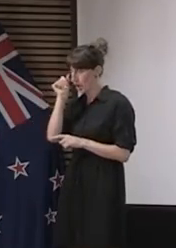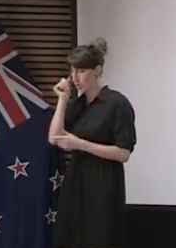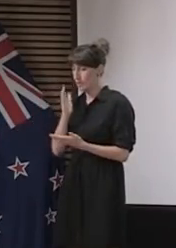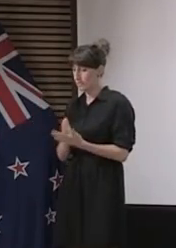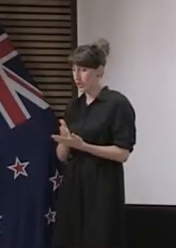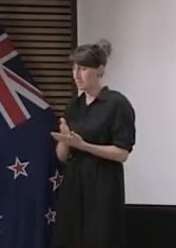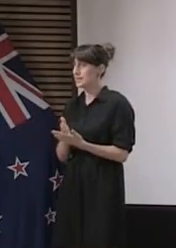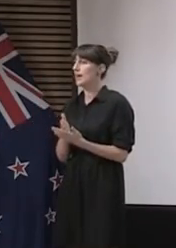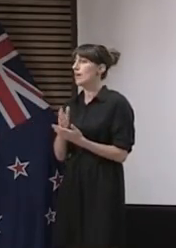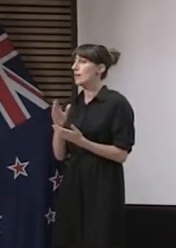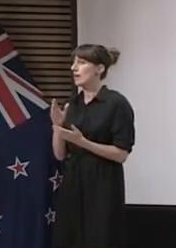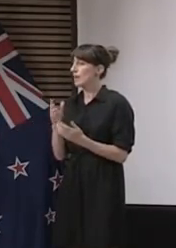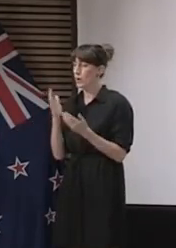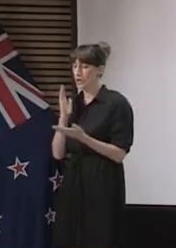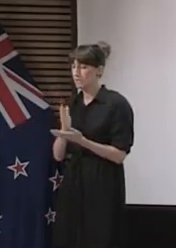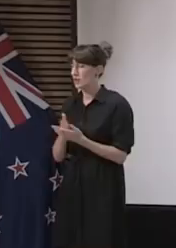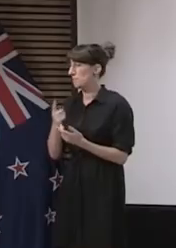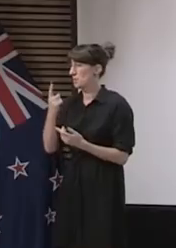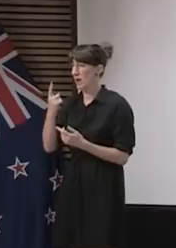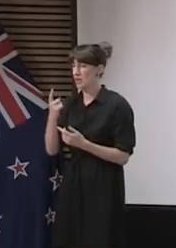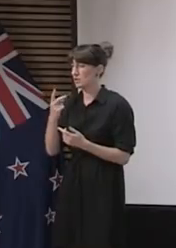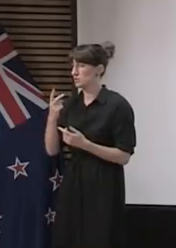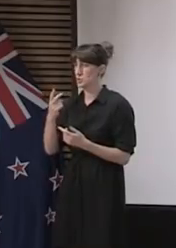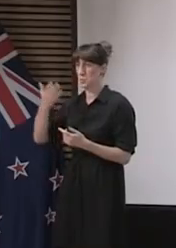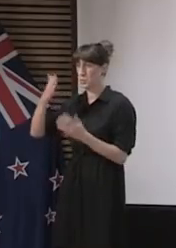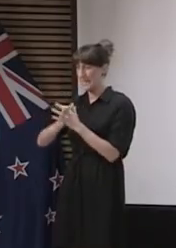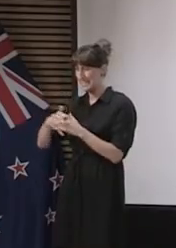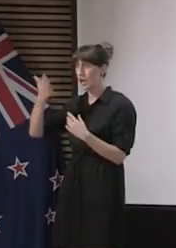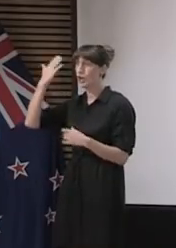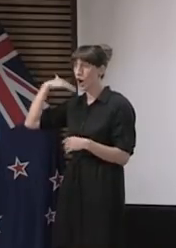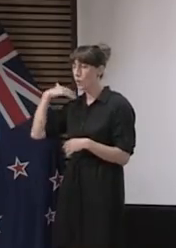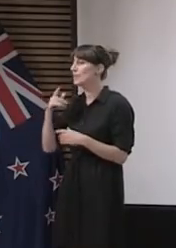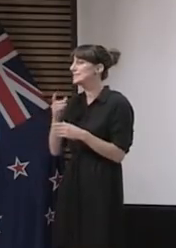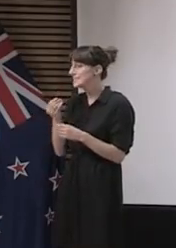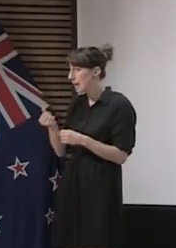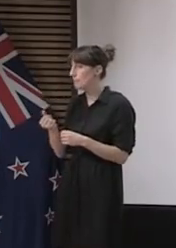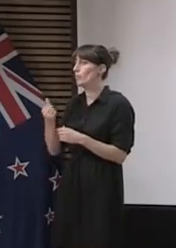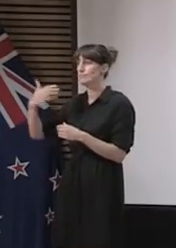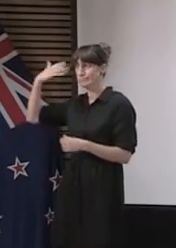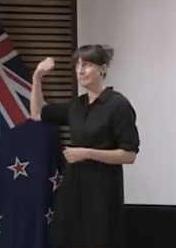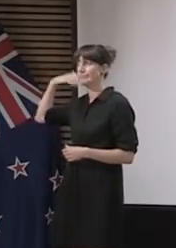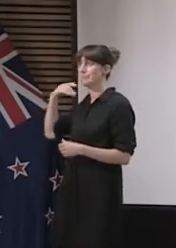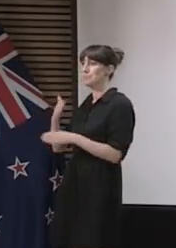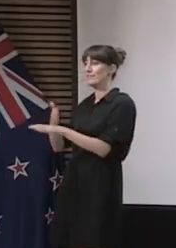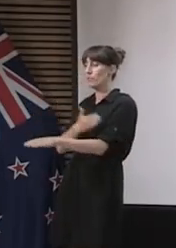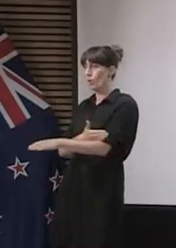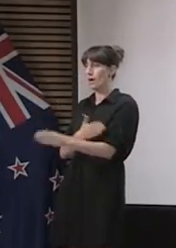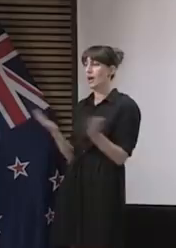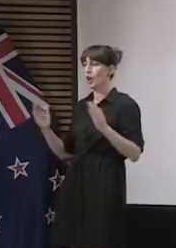were infenged a weekor more ago and some of thembefore we entered the lockdownperiod in a kiss of the morerecent confirmed cases.